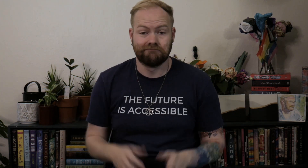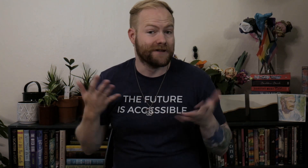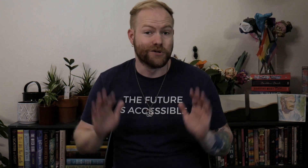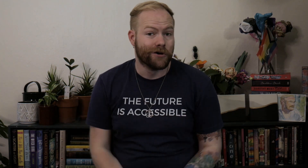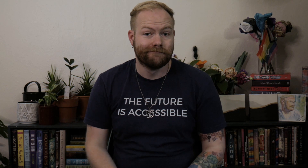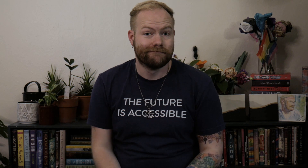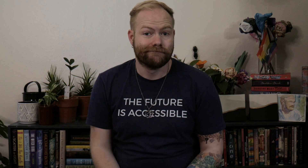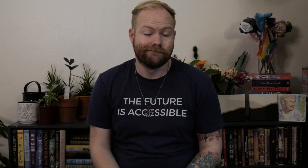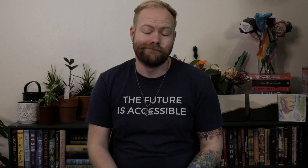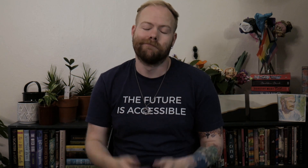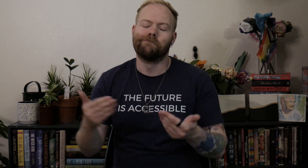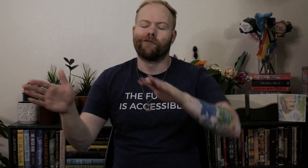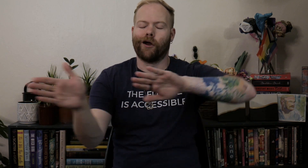That’s all. Moving on.